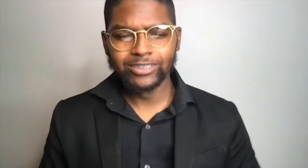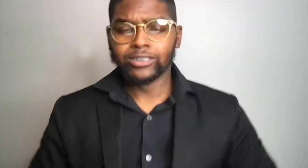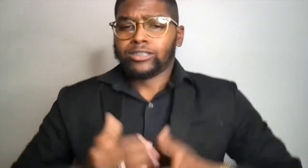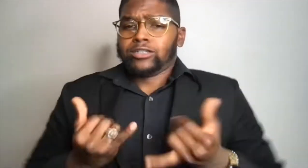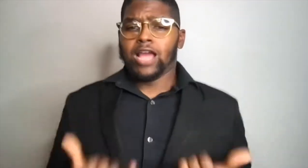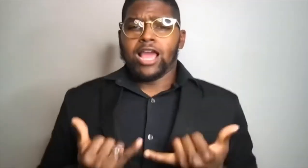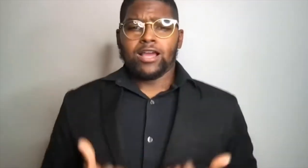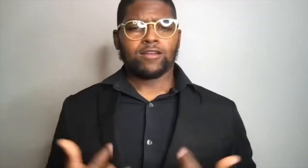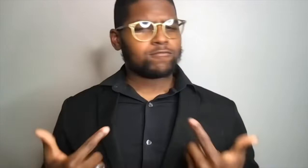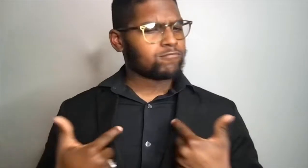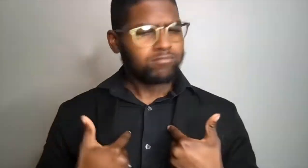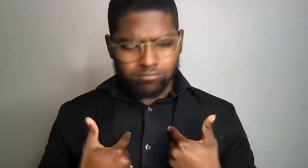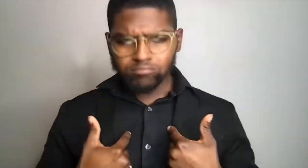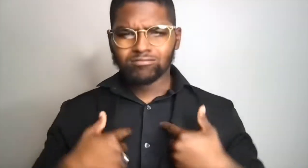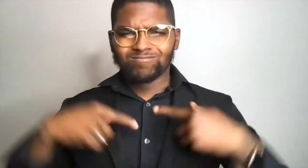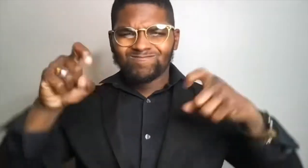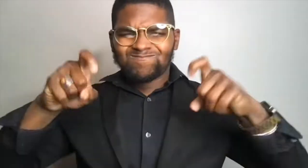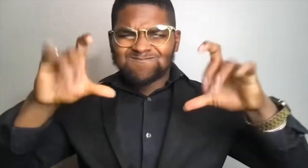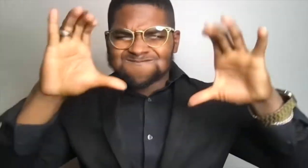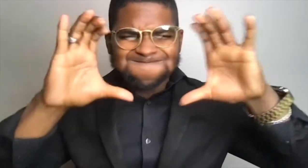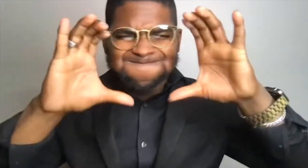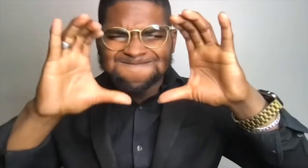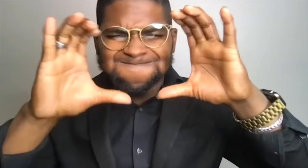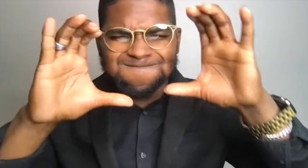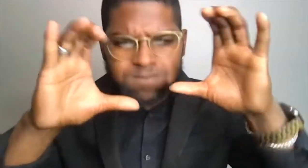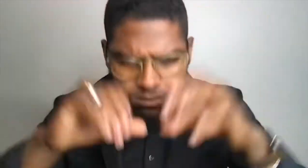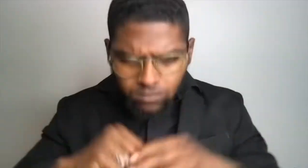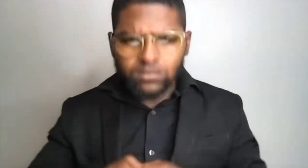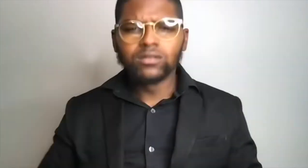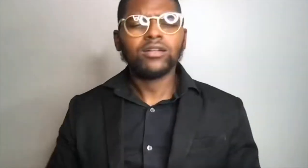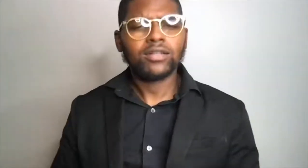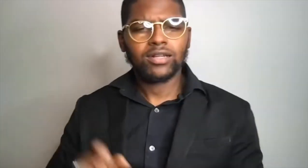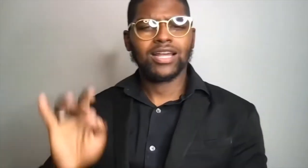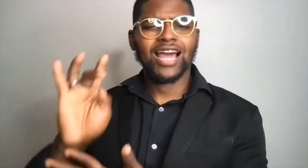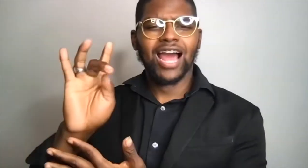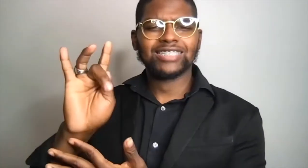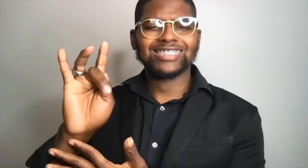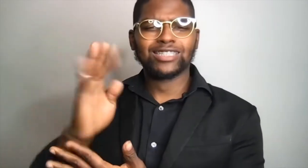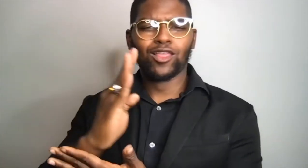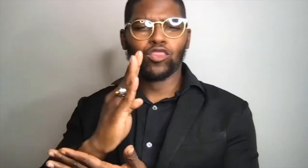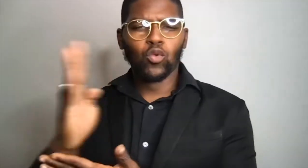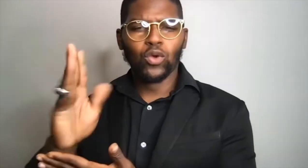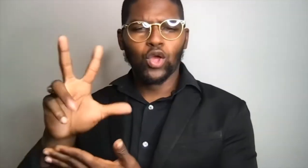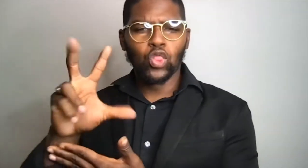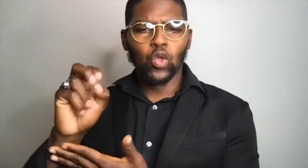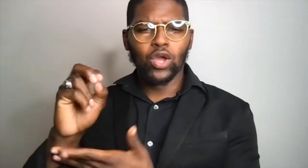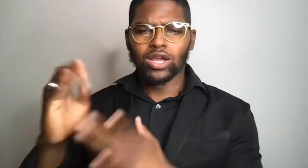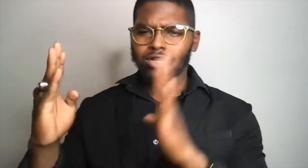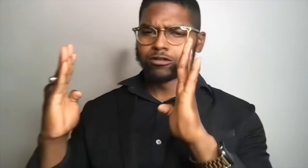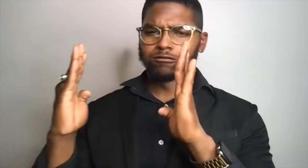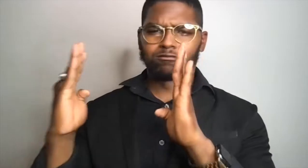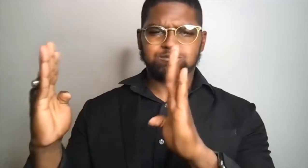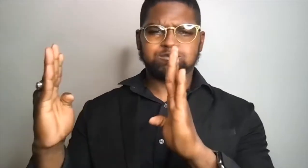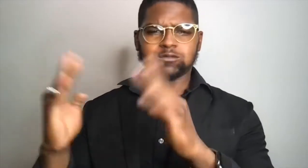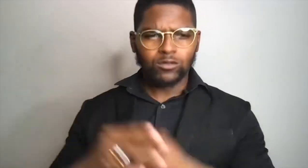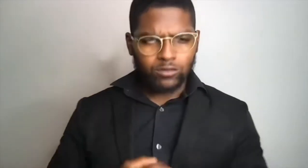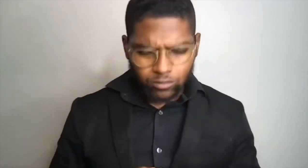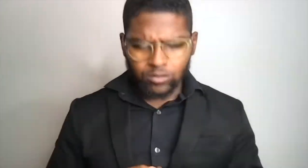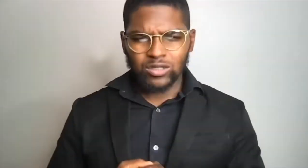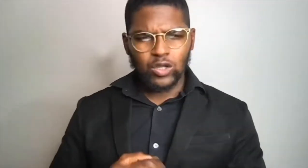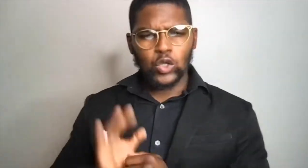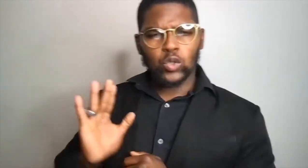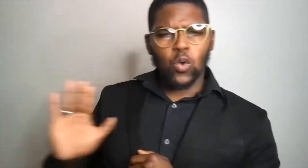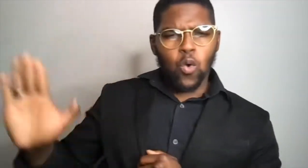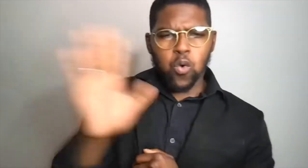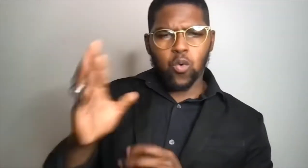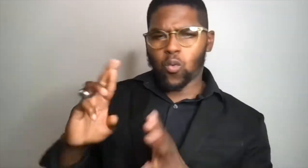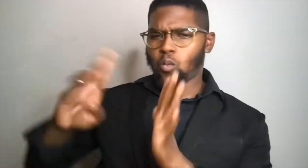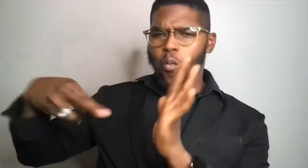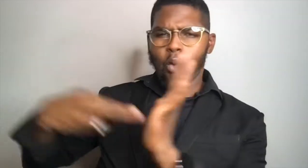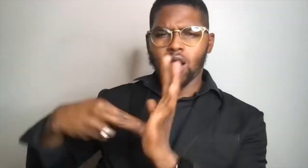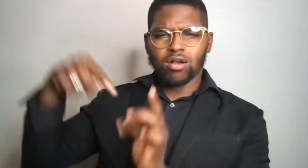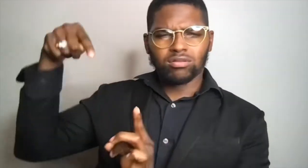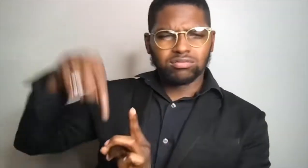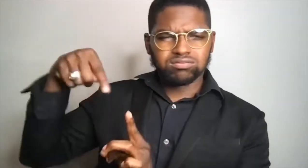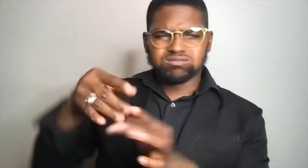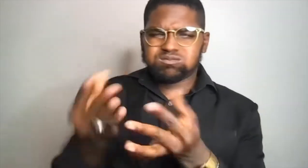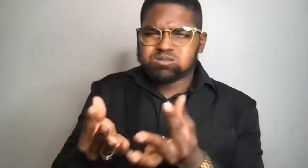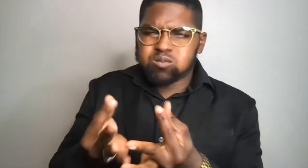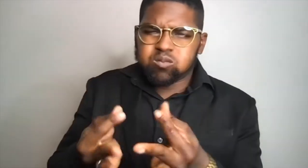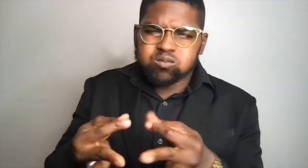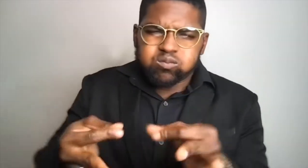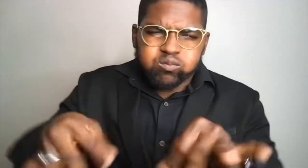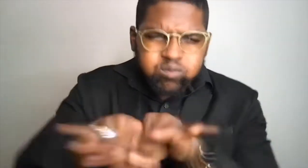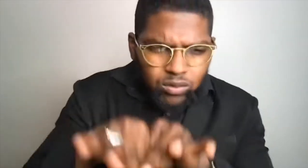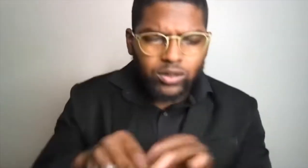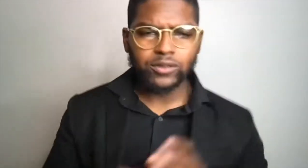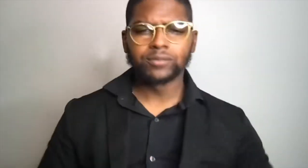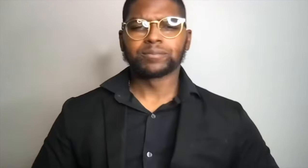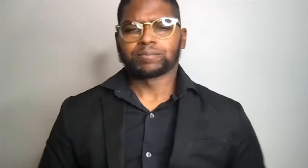Currently, we are recruiting 18-30 years old to join the board with important roles.